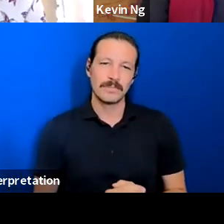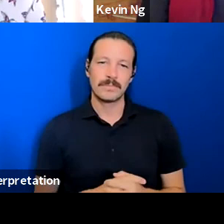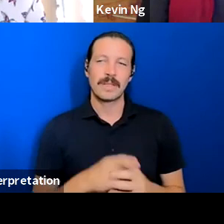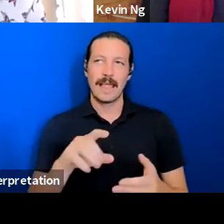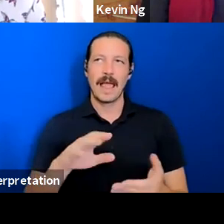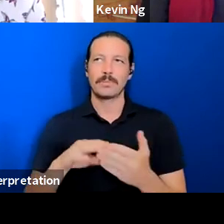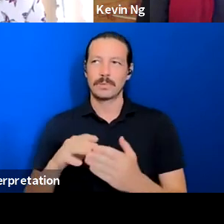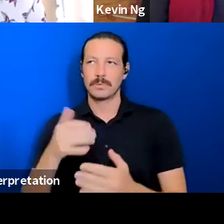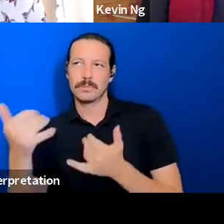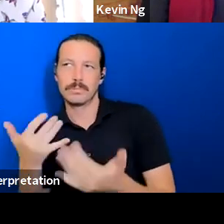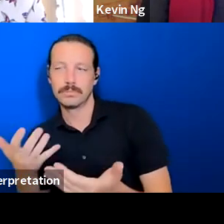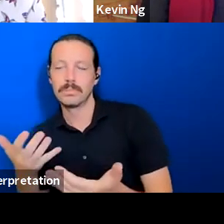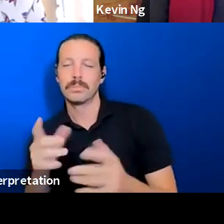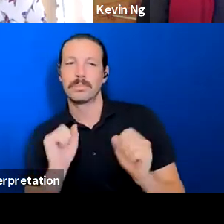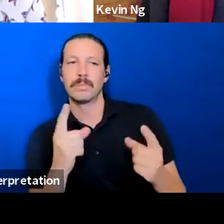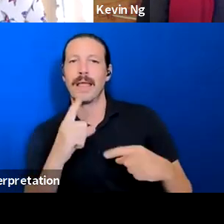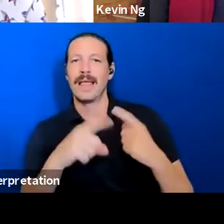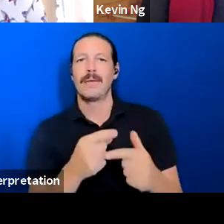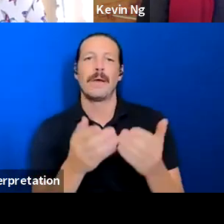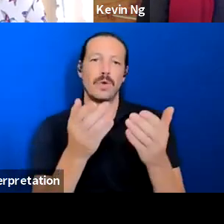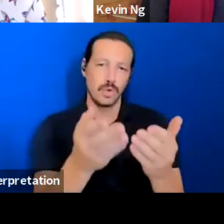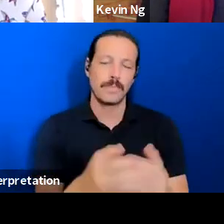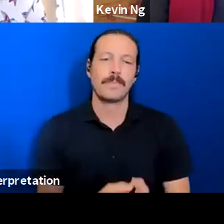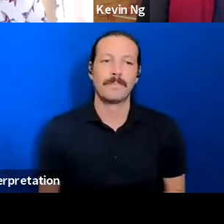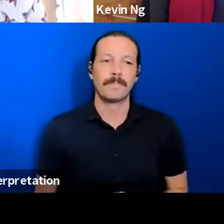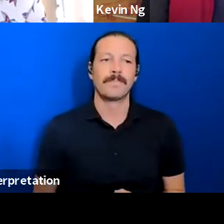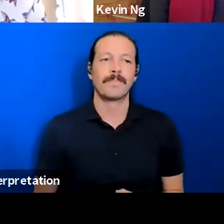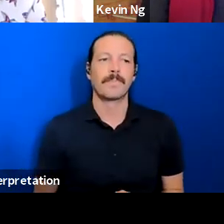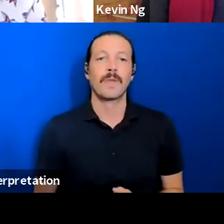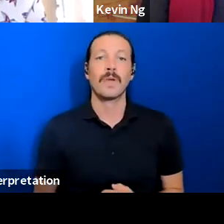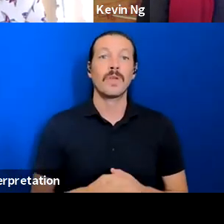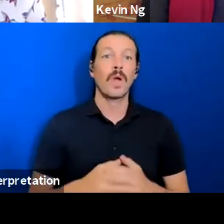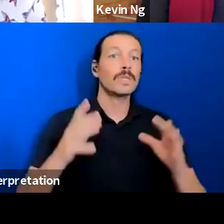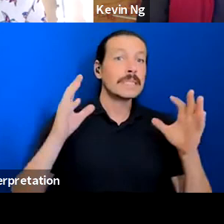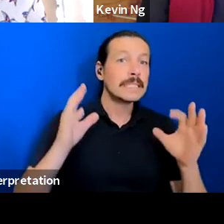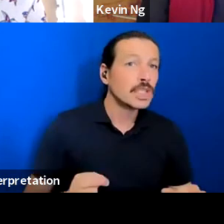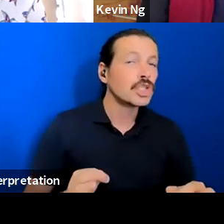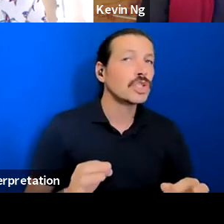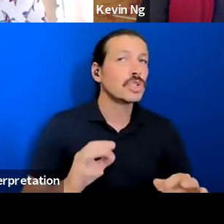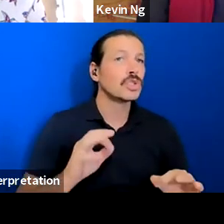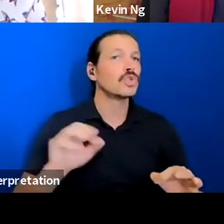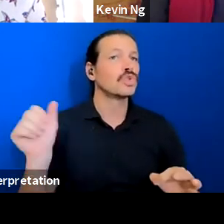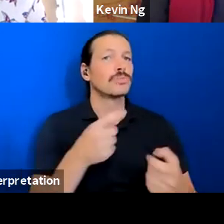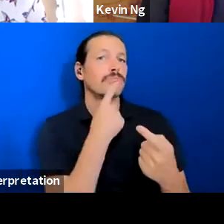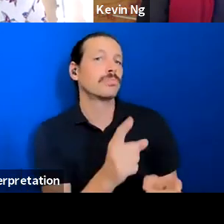We hope to notify you of the outcomes by the end of April and as I said at the beginning,